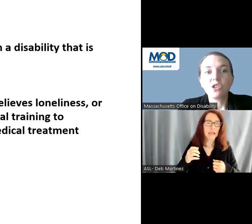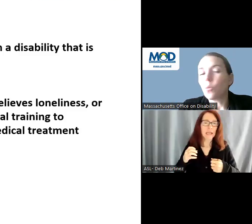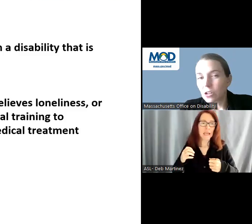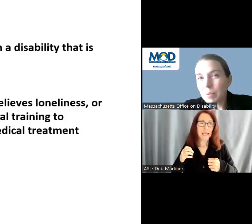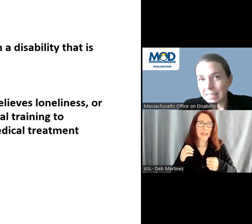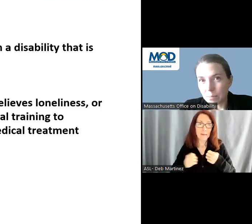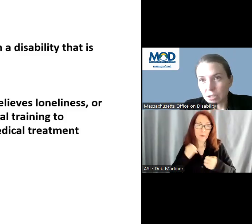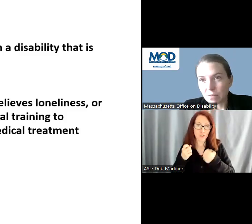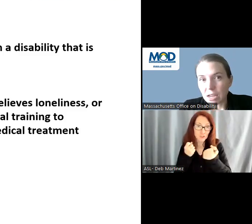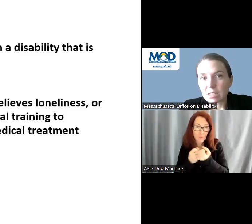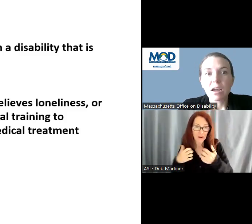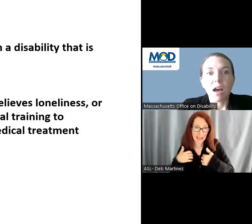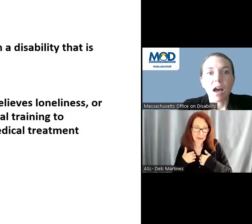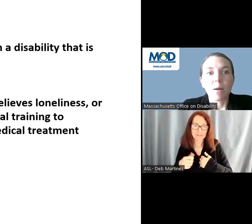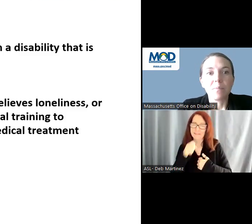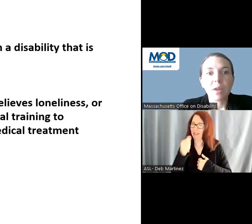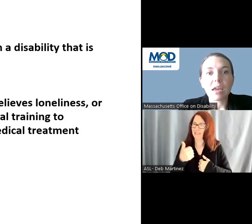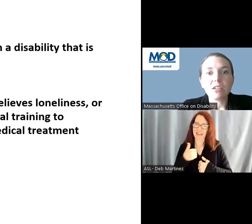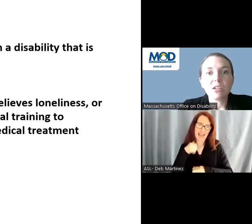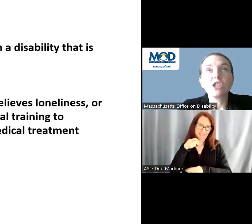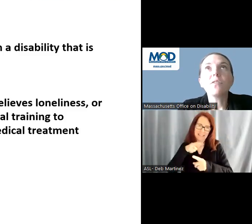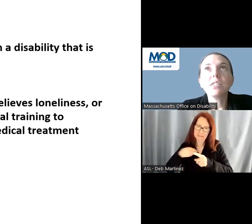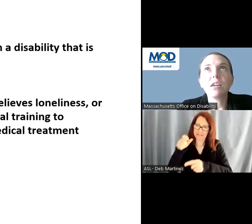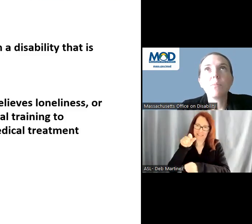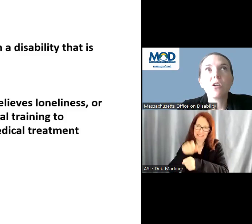So what are some examples of this? A service animal